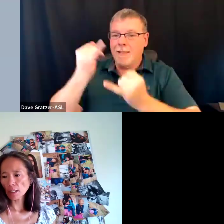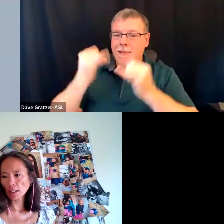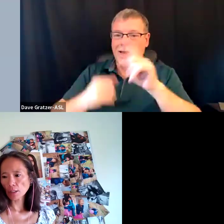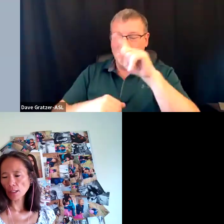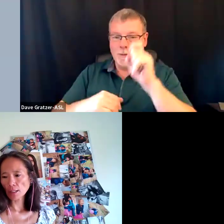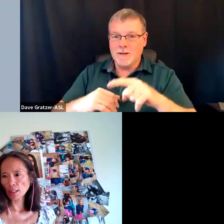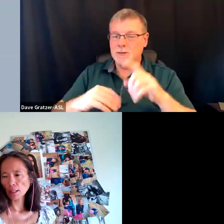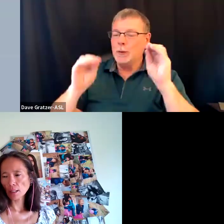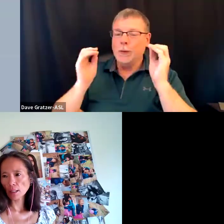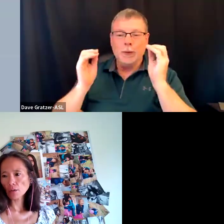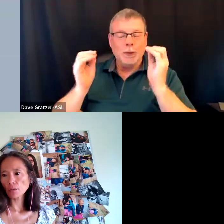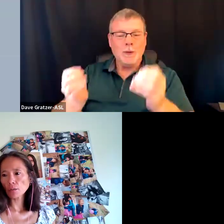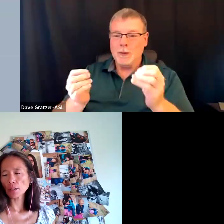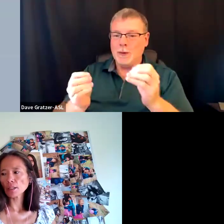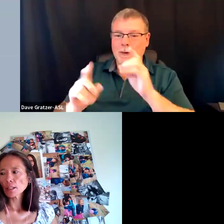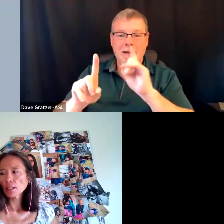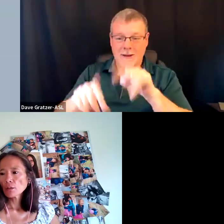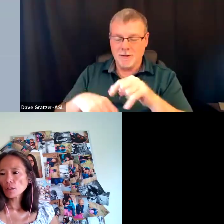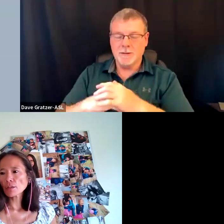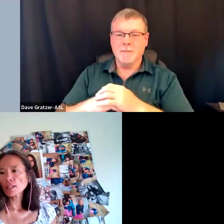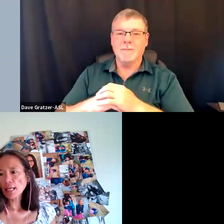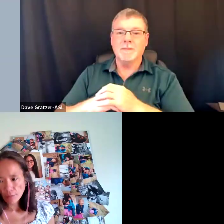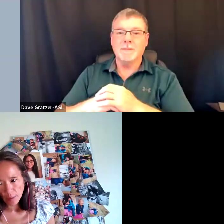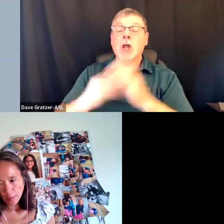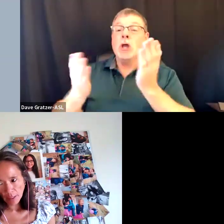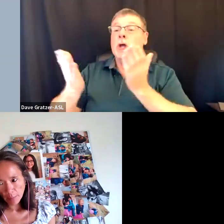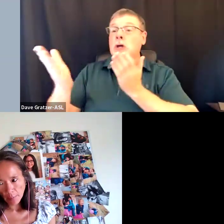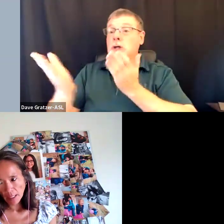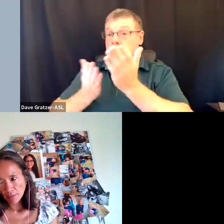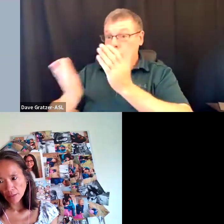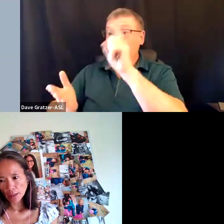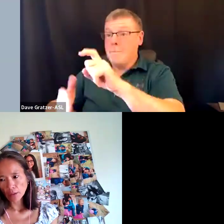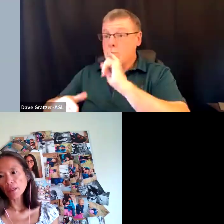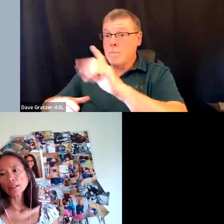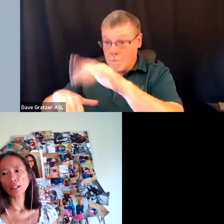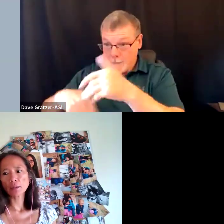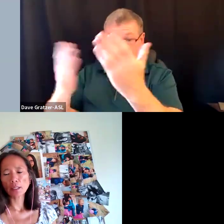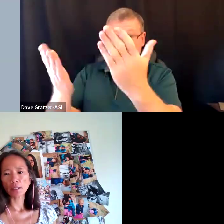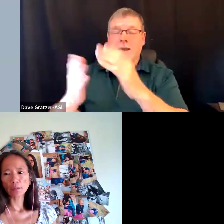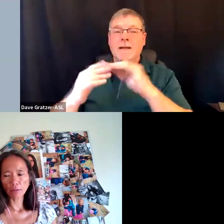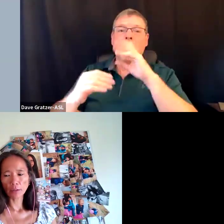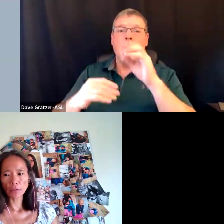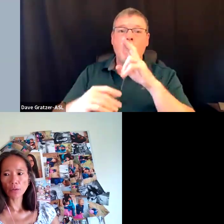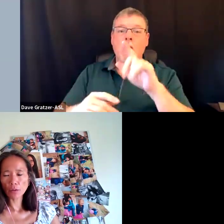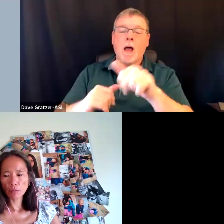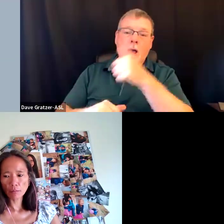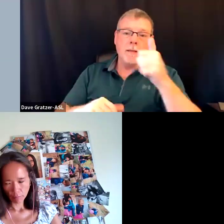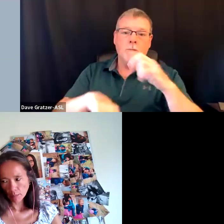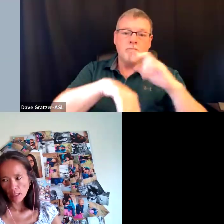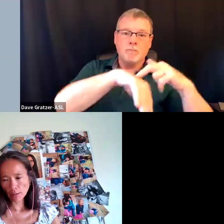that we didn't get a chance to answer was services have to be provided by PATH funding, correct, otherwise, they're referrals.